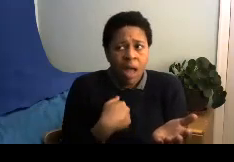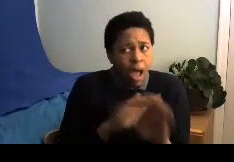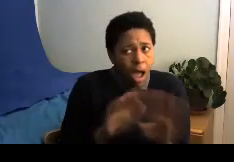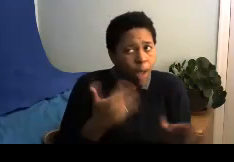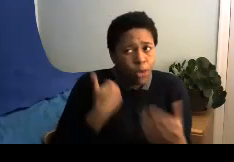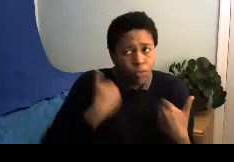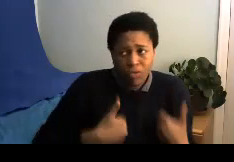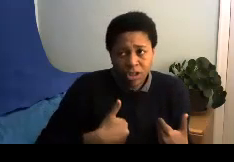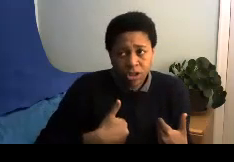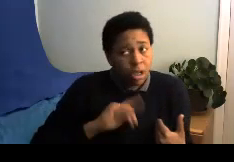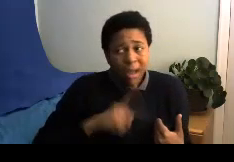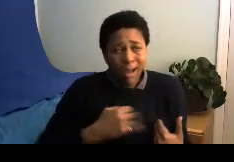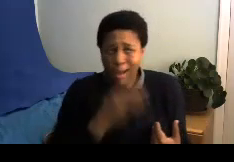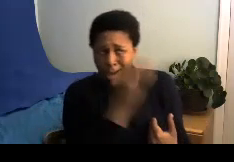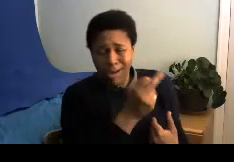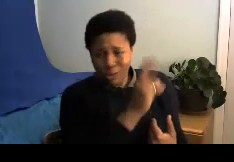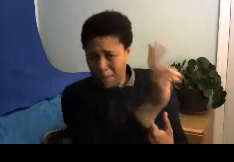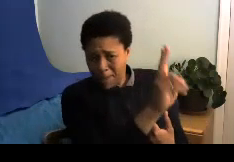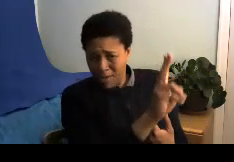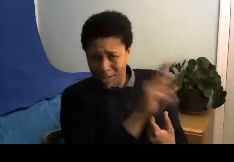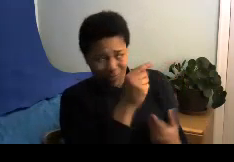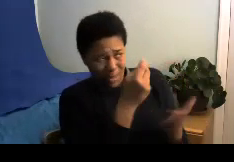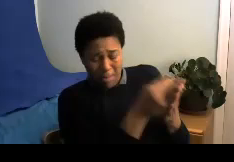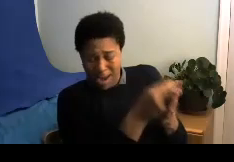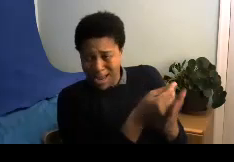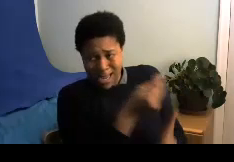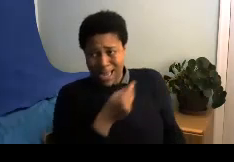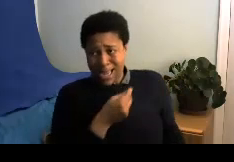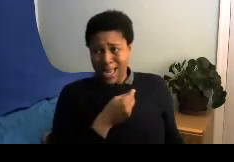can't say, you know, does that sort of rule me and my story